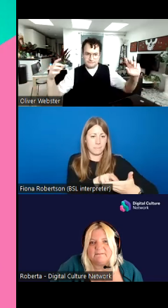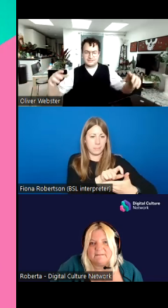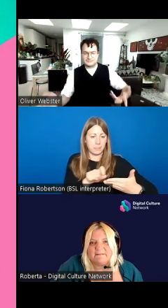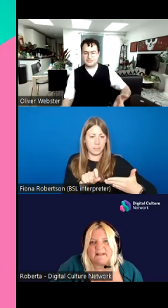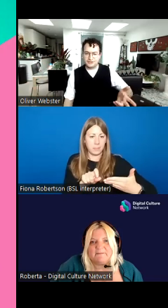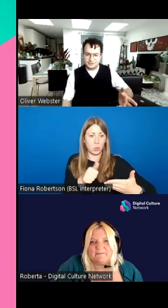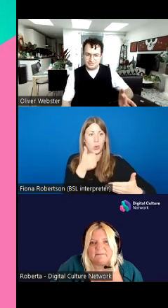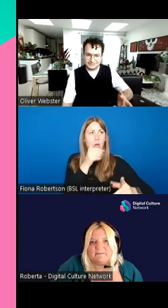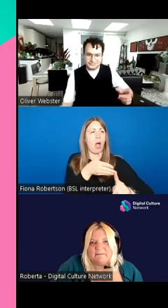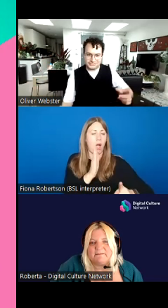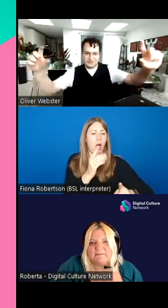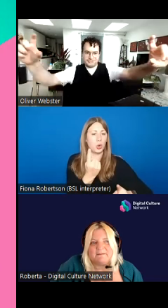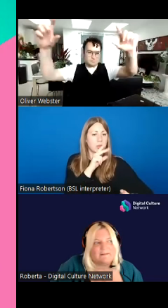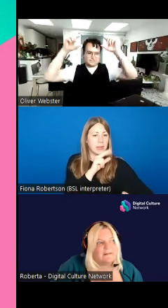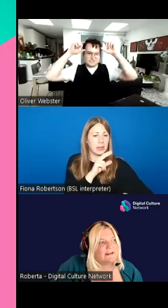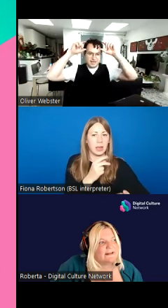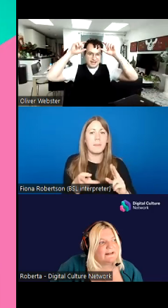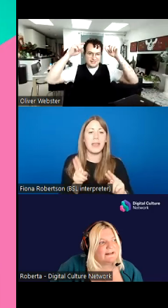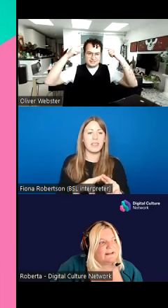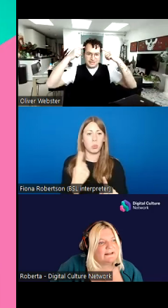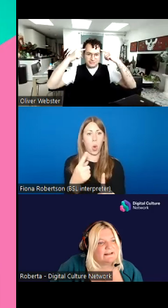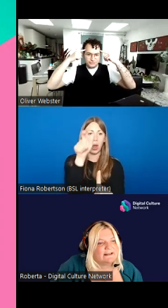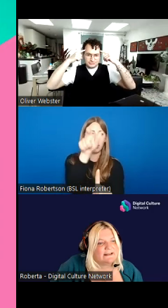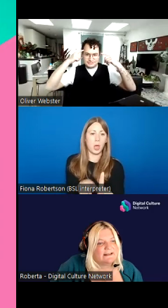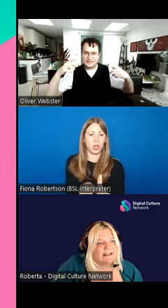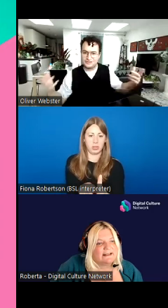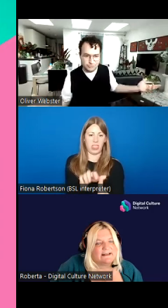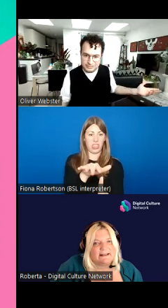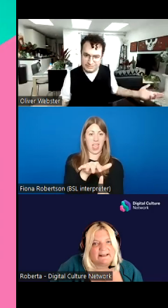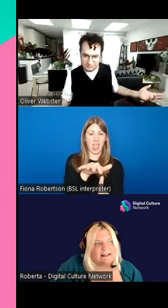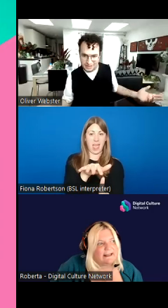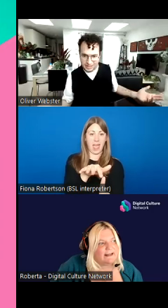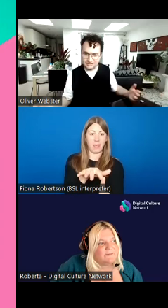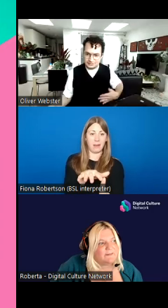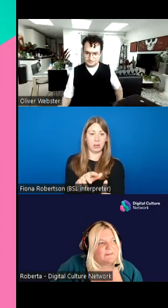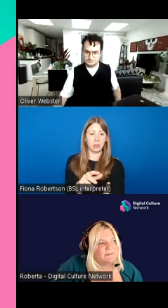If it's the cliche where zoomed into their head and it's their thoughts, then you wouldn't need to there.